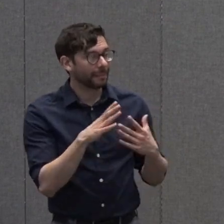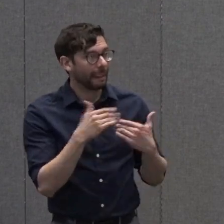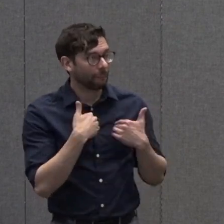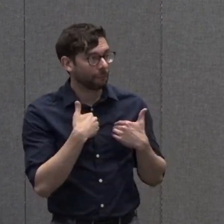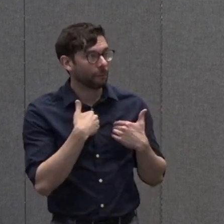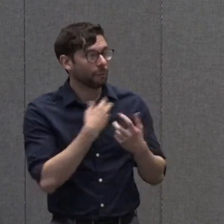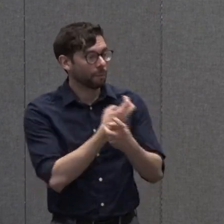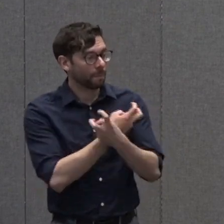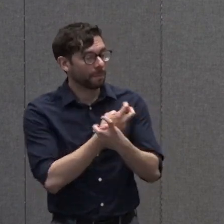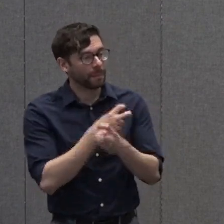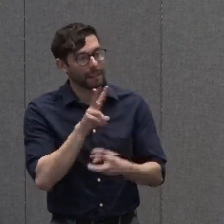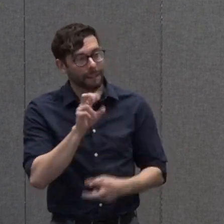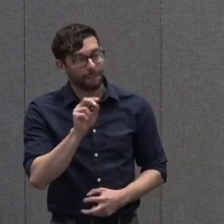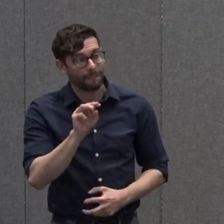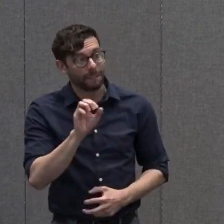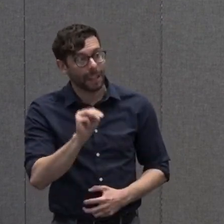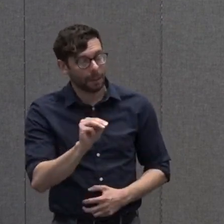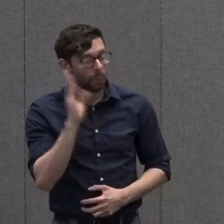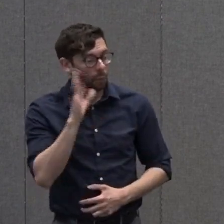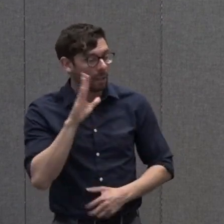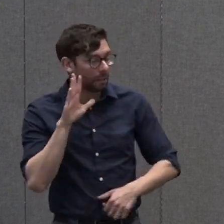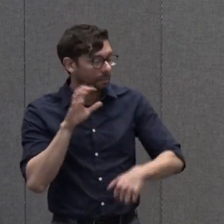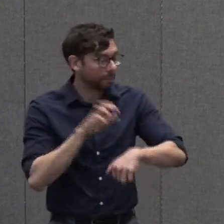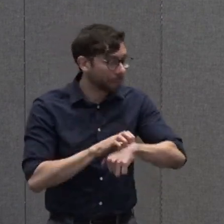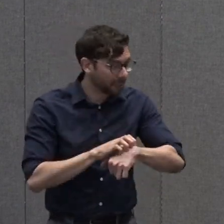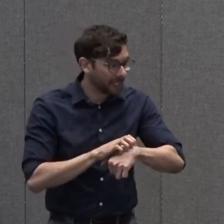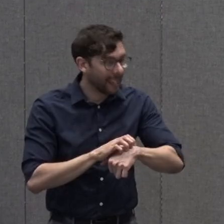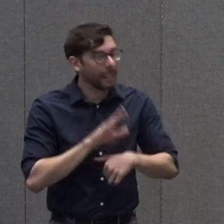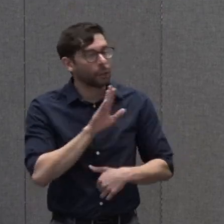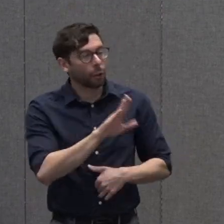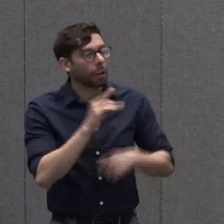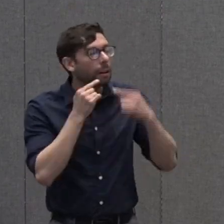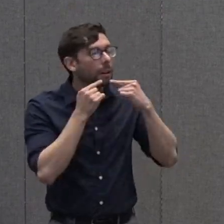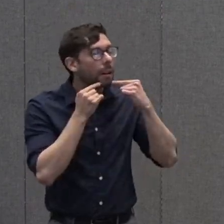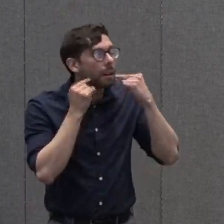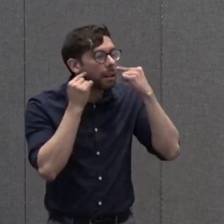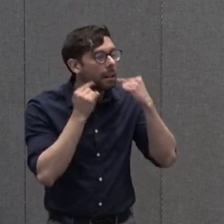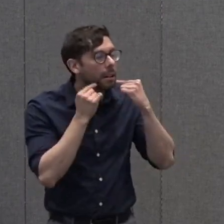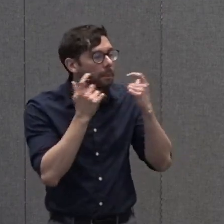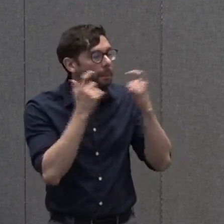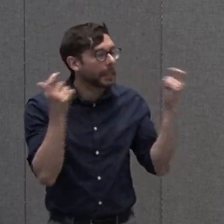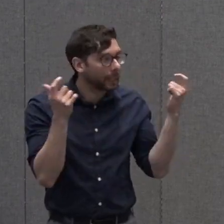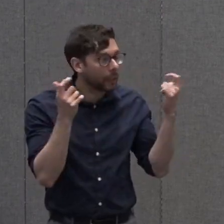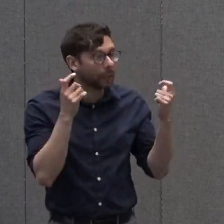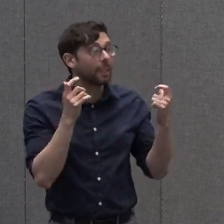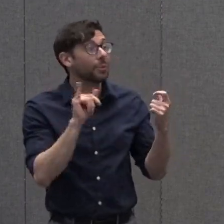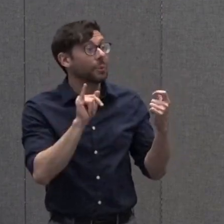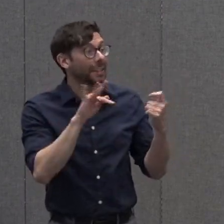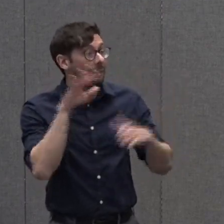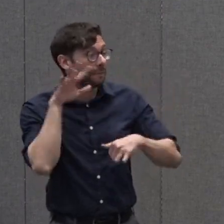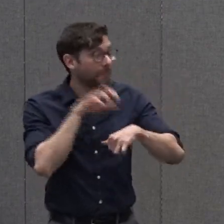so it could hurt badly, if she bit you. So, you have to be very careful. But I want to touch her, if that's okay.